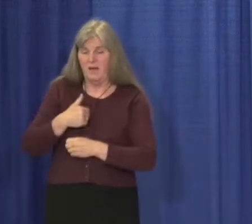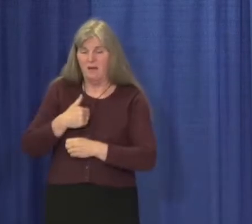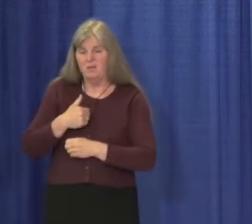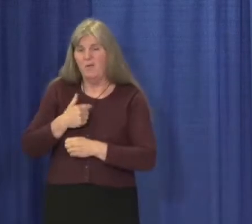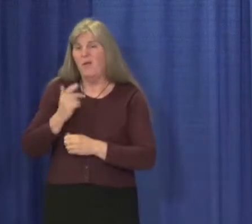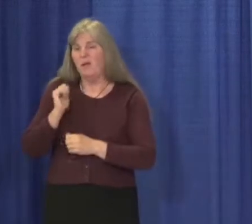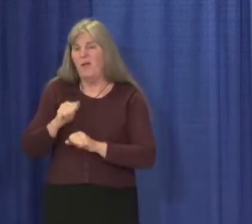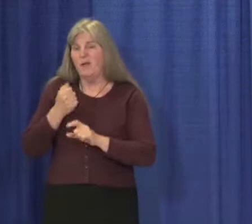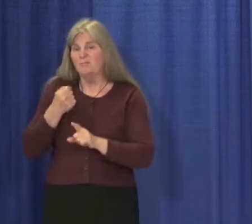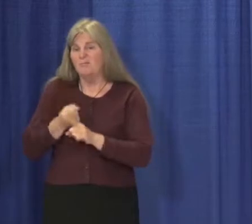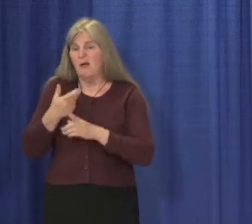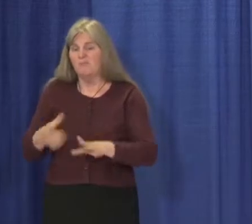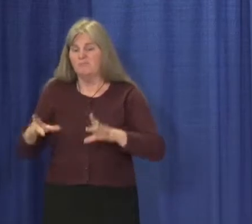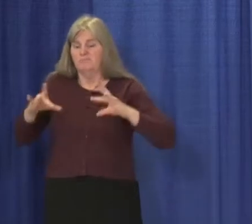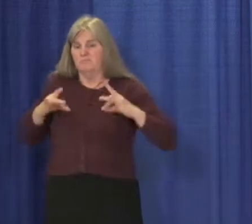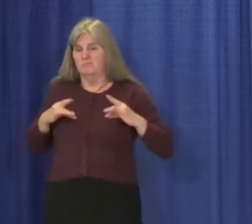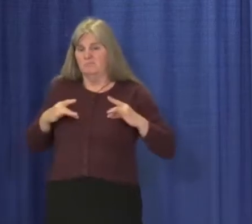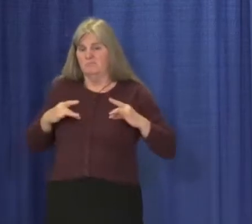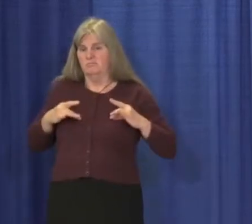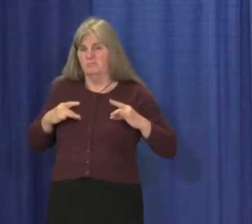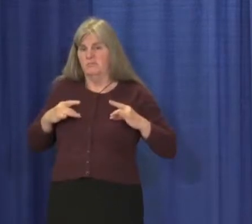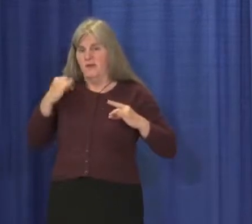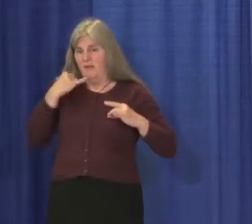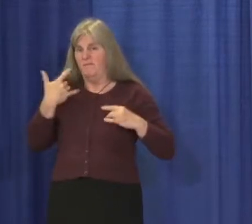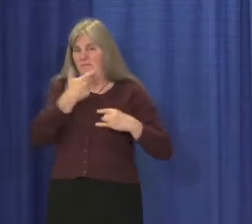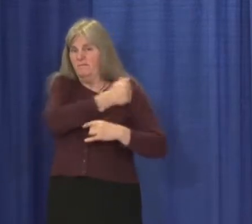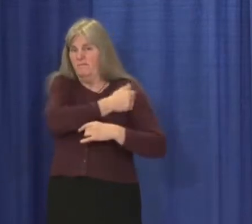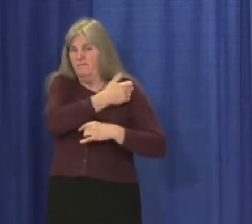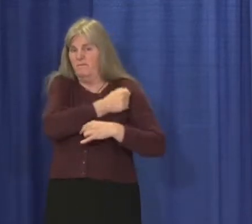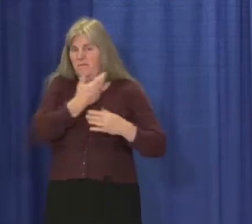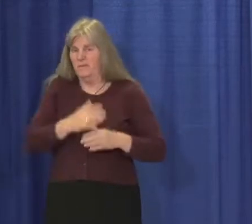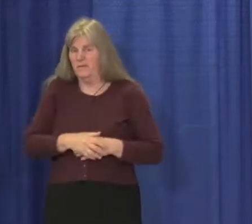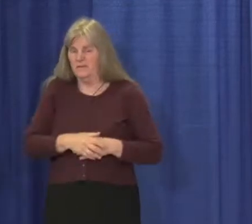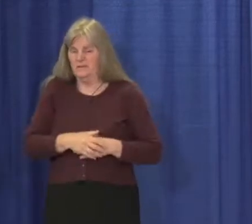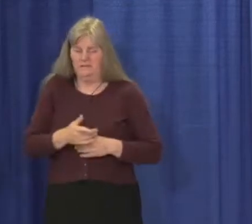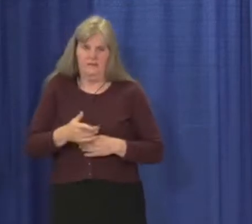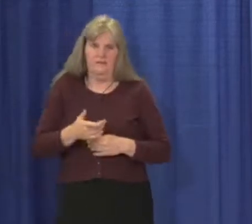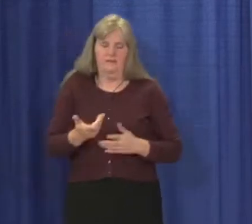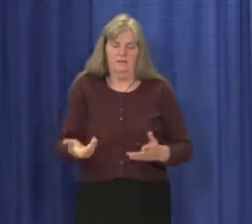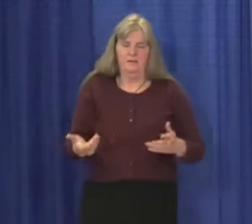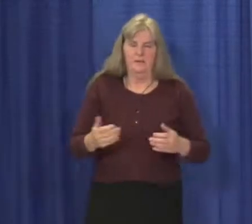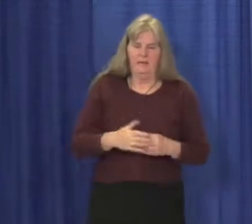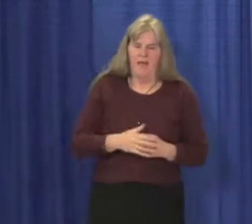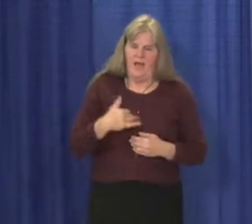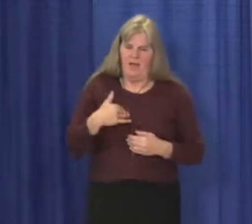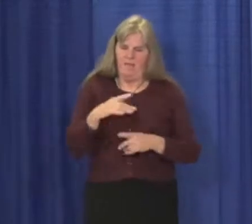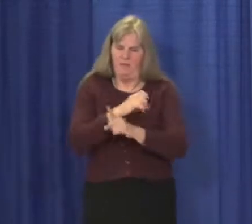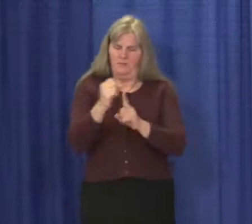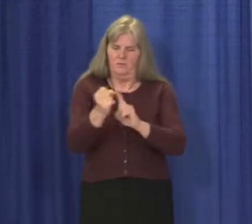getting infected. It's simple mathematics that when you have those conditions